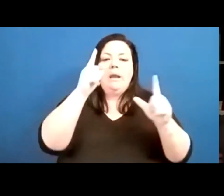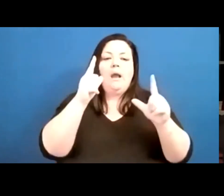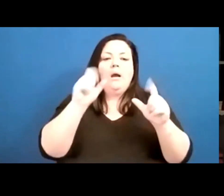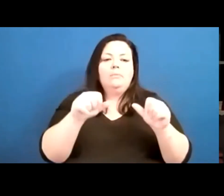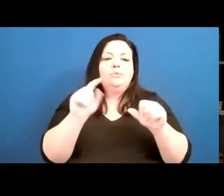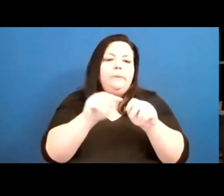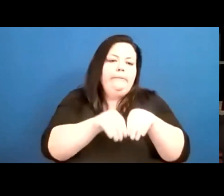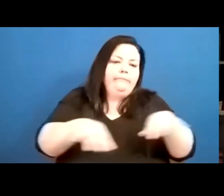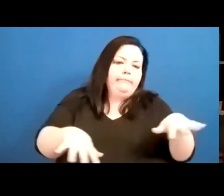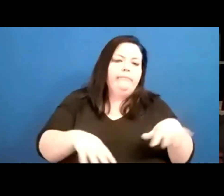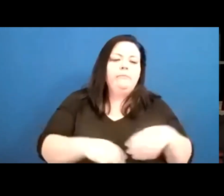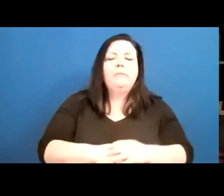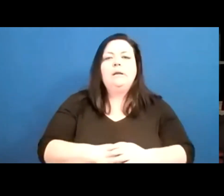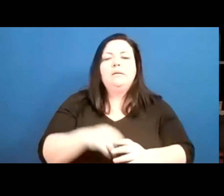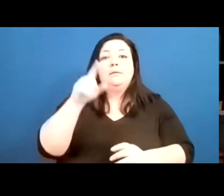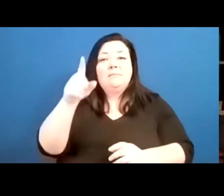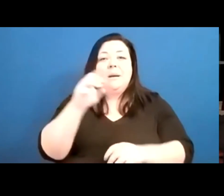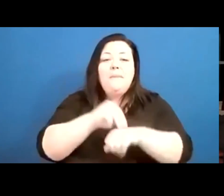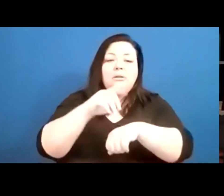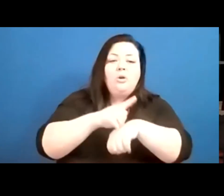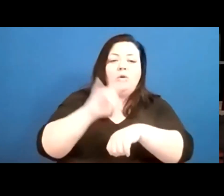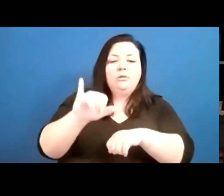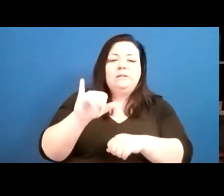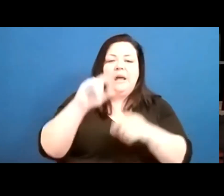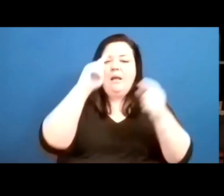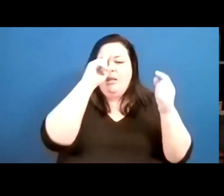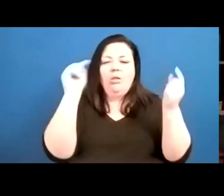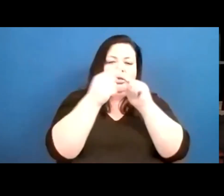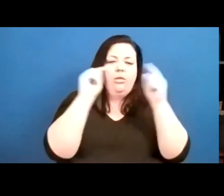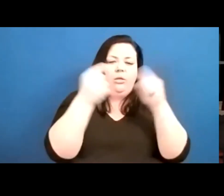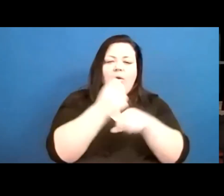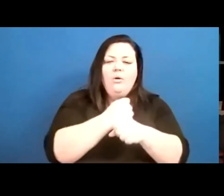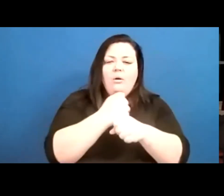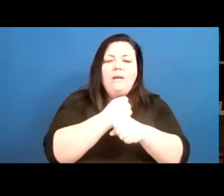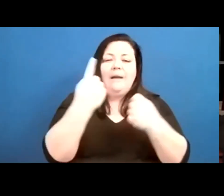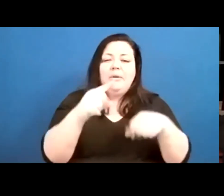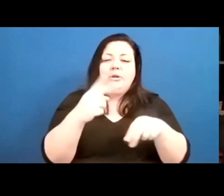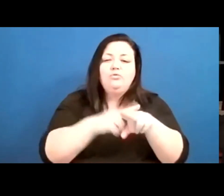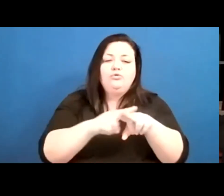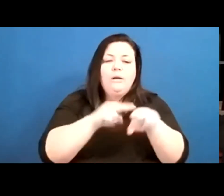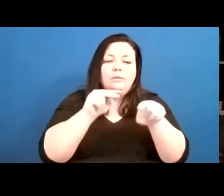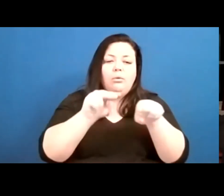the caramel at mcdonalds gives me a migraine. if two trains are going are they truly twoly trains.